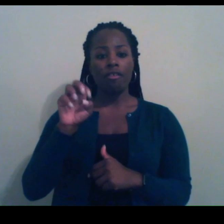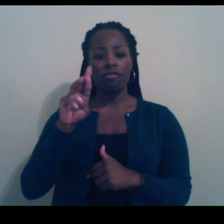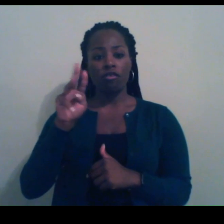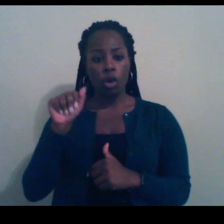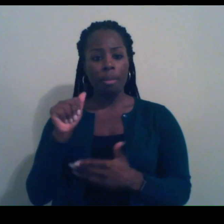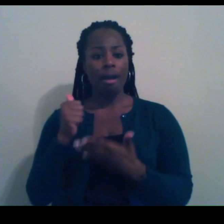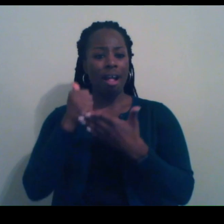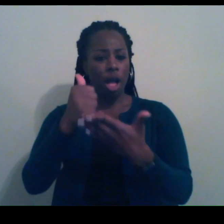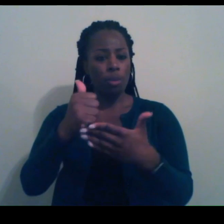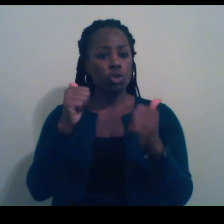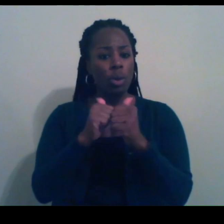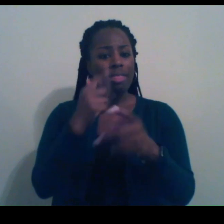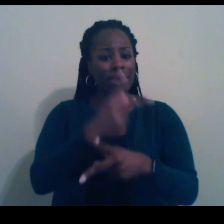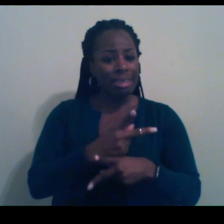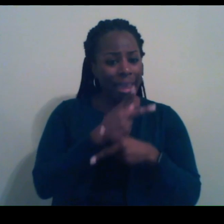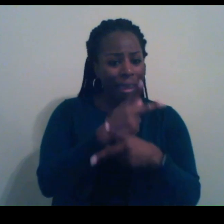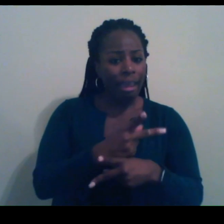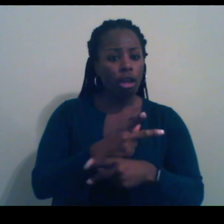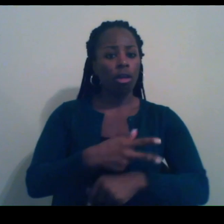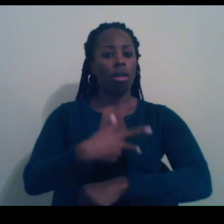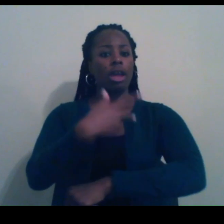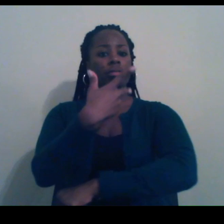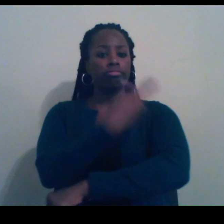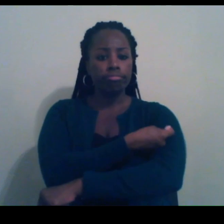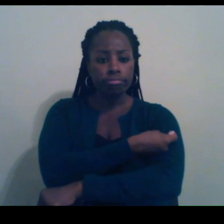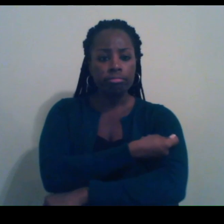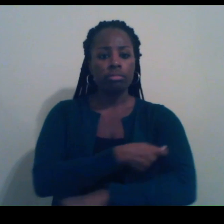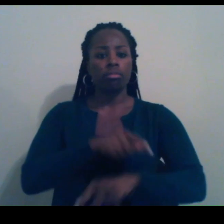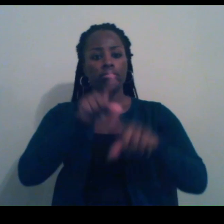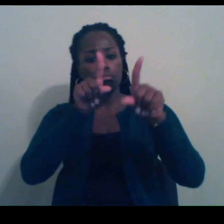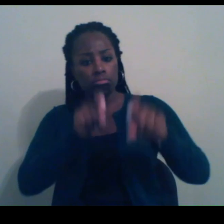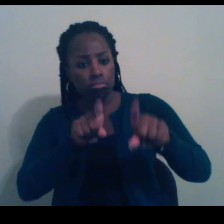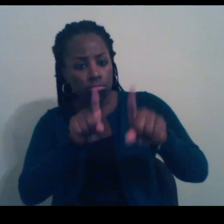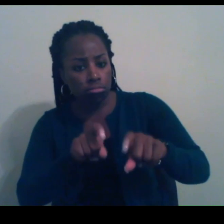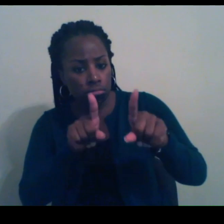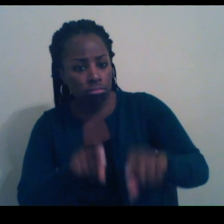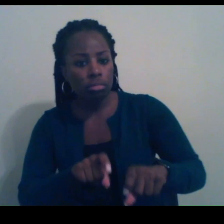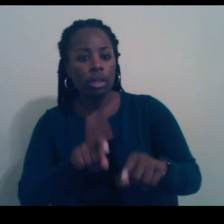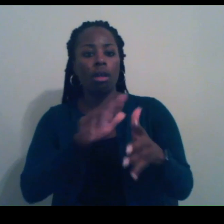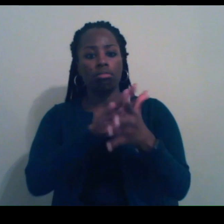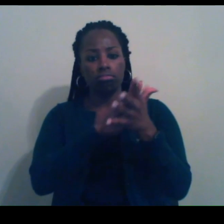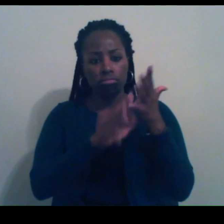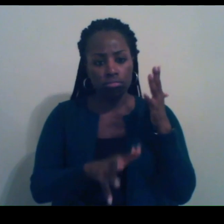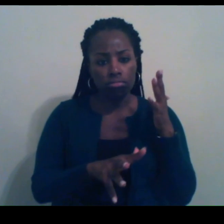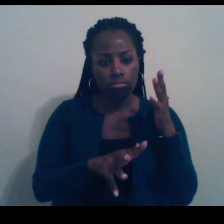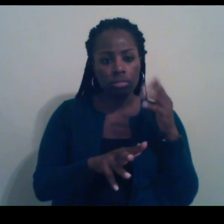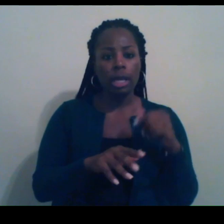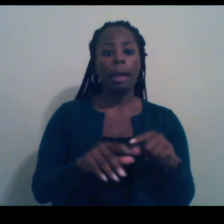vaccines or diagnostics for our senior citizens but also a vital role that you